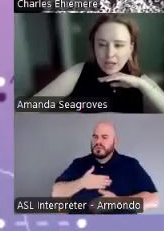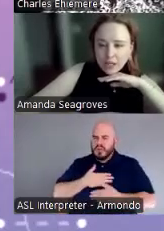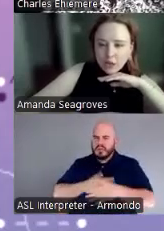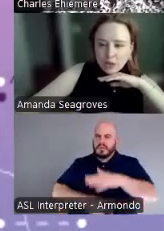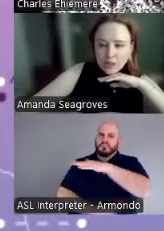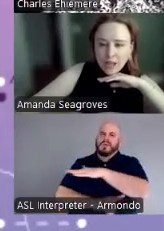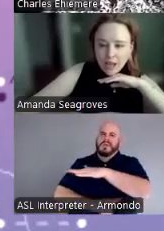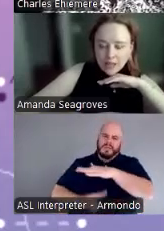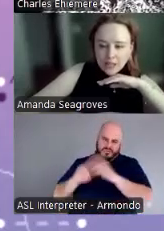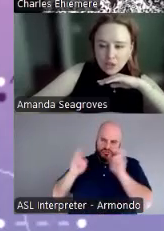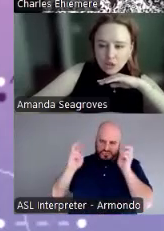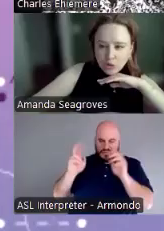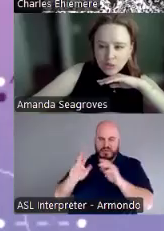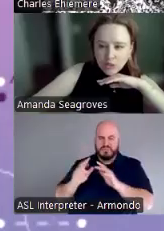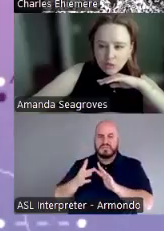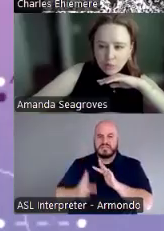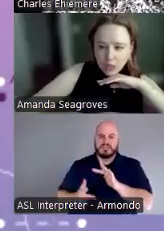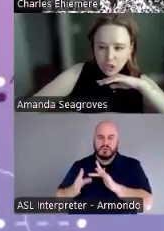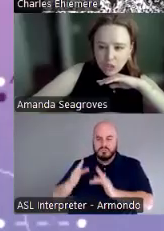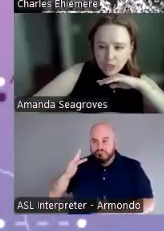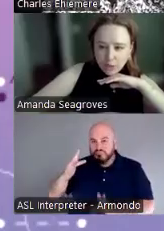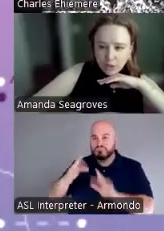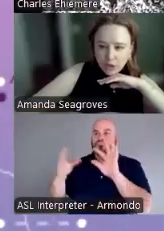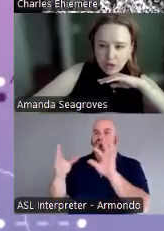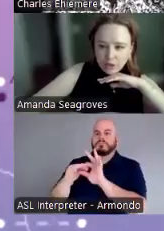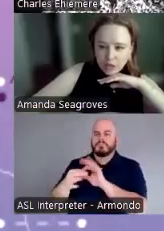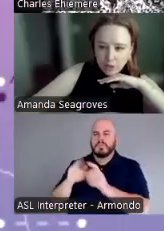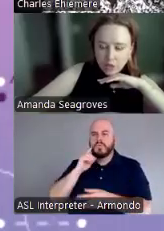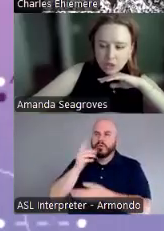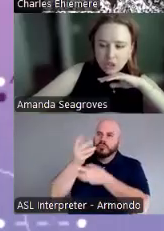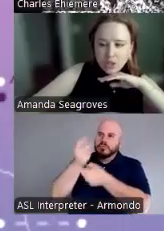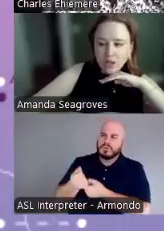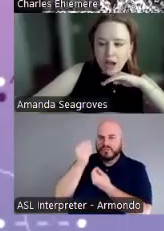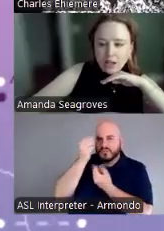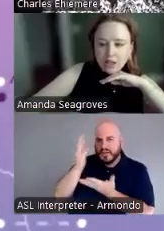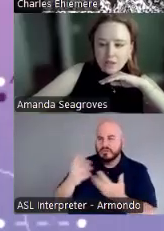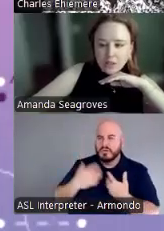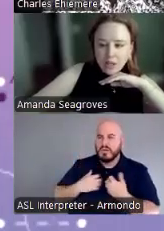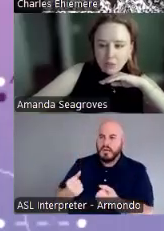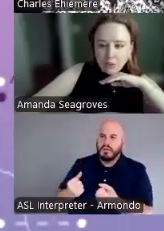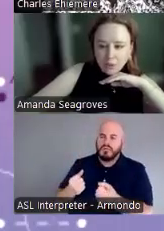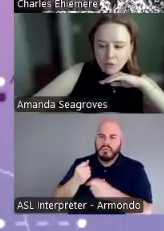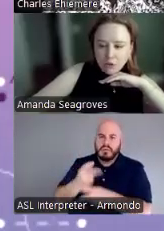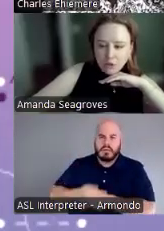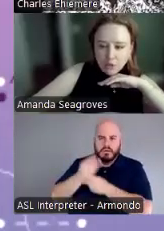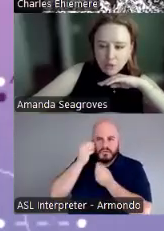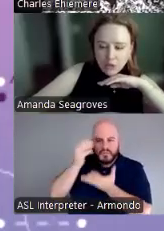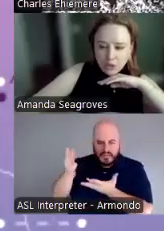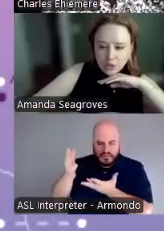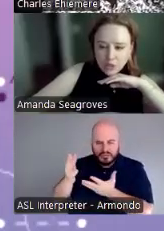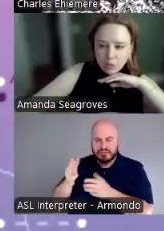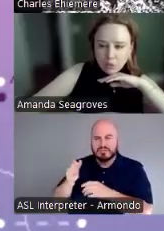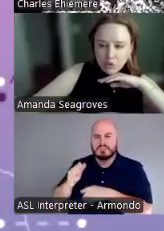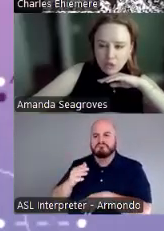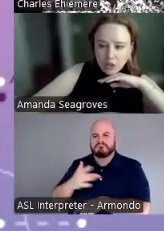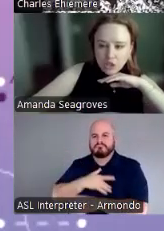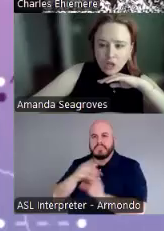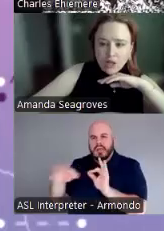and increasing access to trusted information in healthcare in their language. I lived in Cameroon for several years in a rural village.